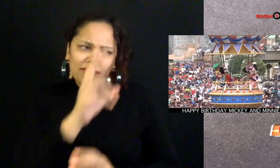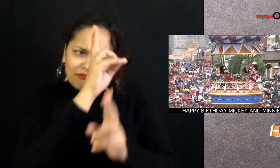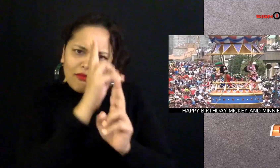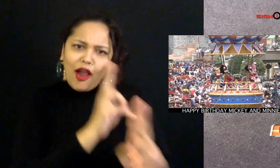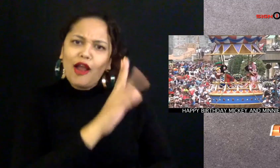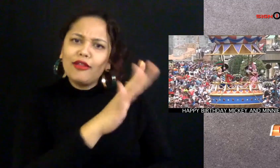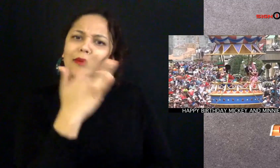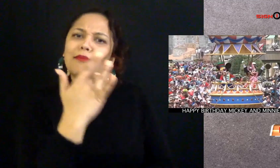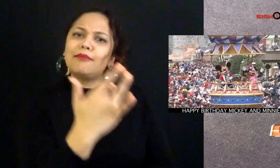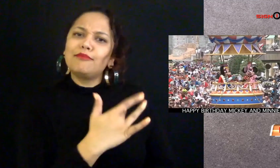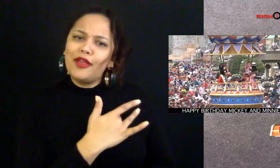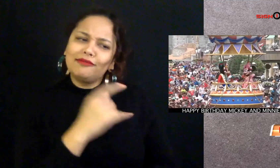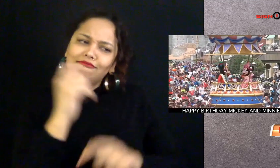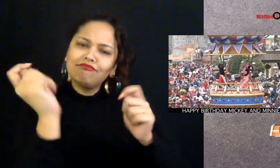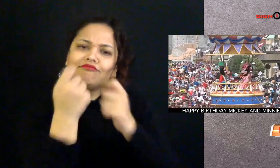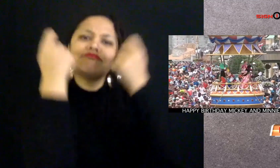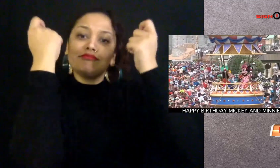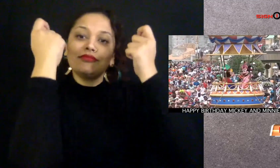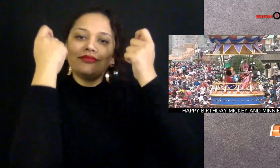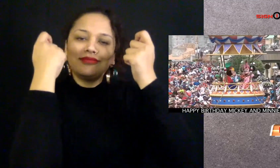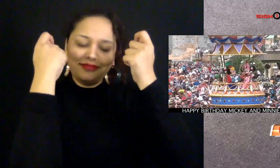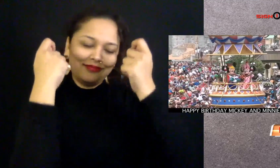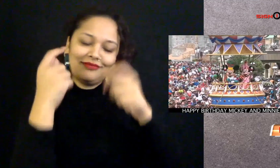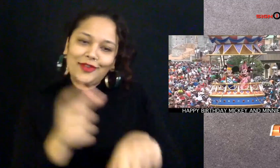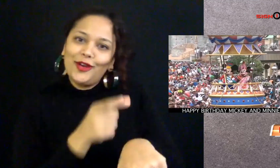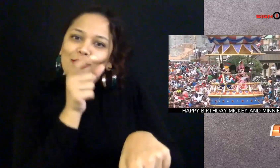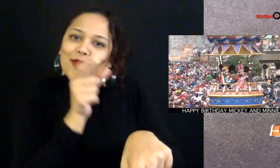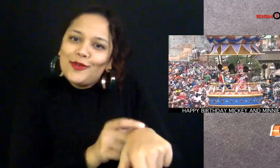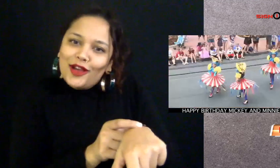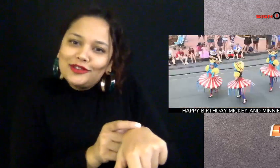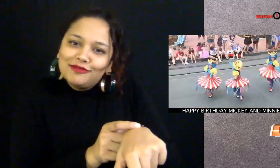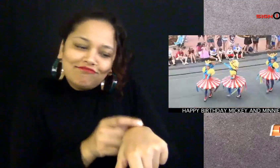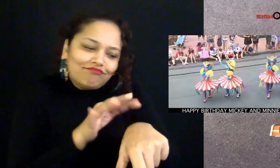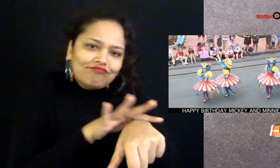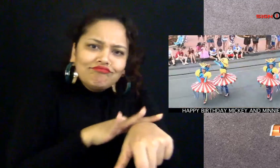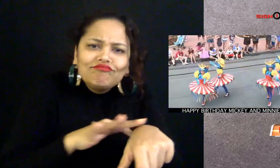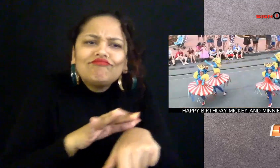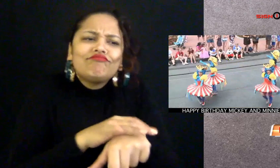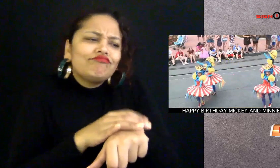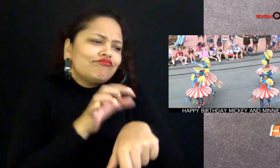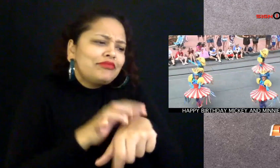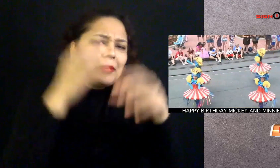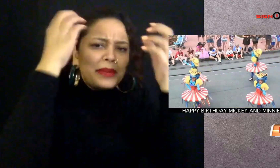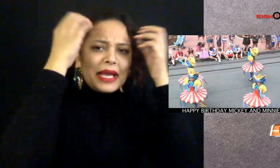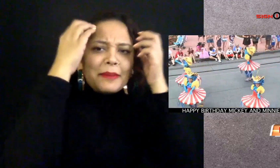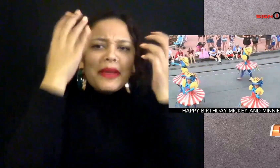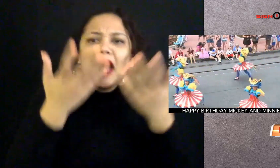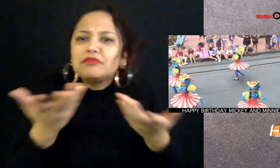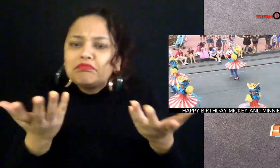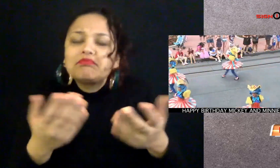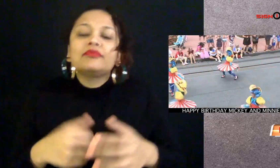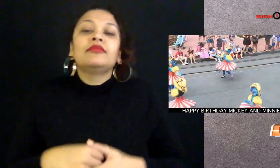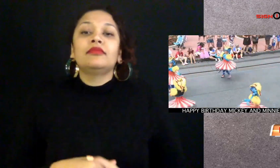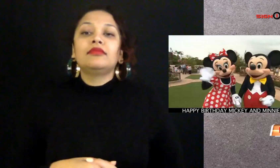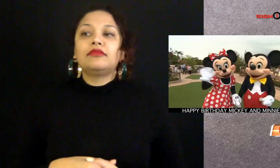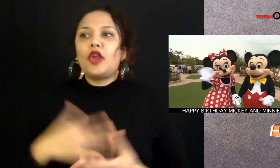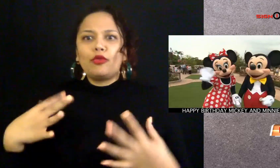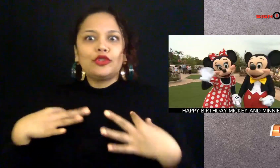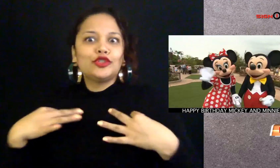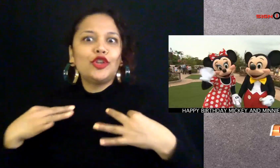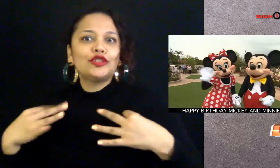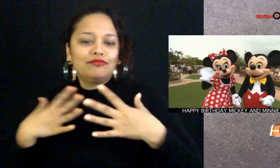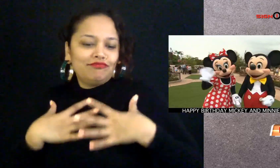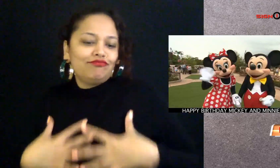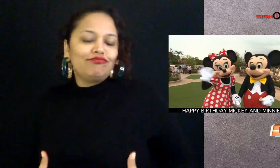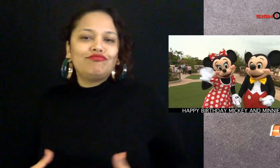you can honor their birthday by watching a cartoon featuring two wearing a classic Mickey